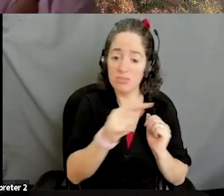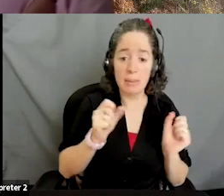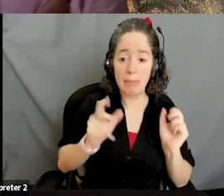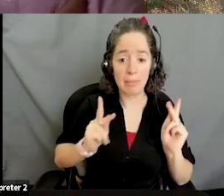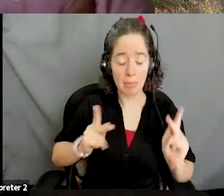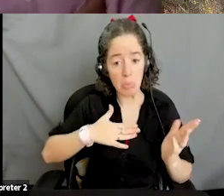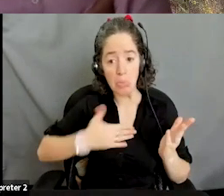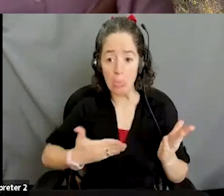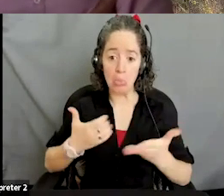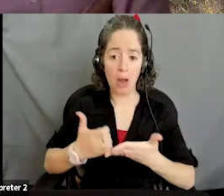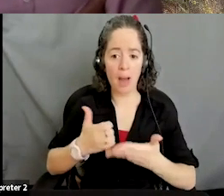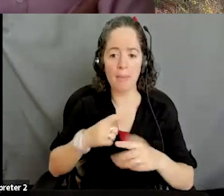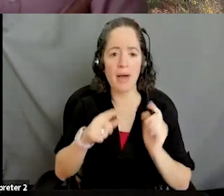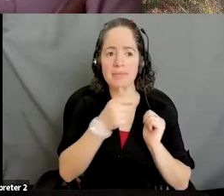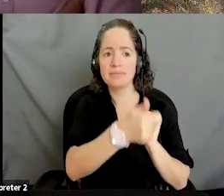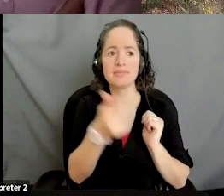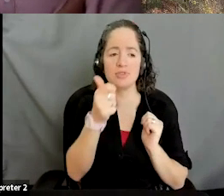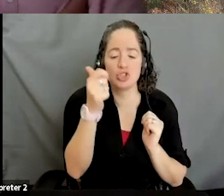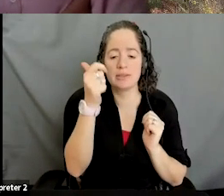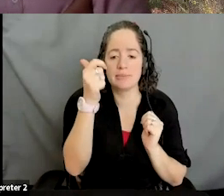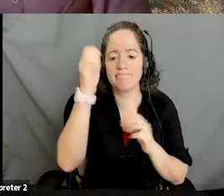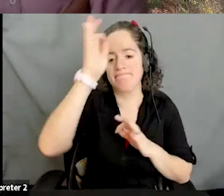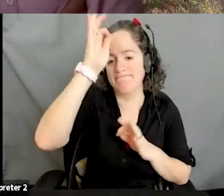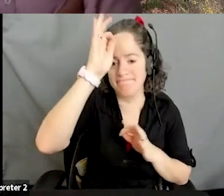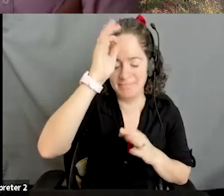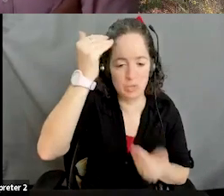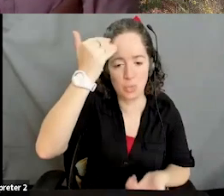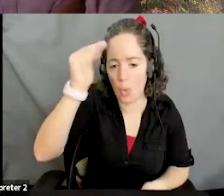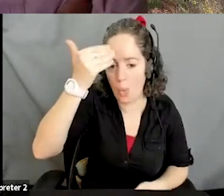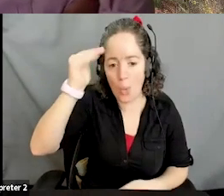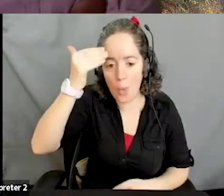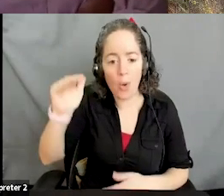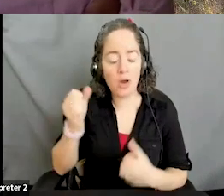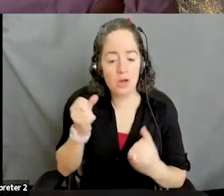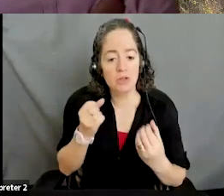It's very easy to be aware of accessibility in the technology space,